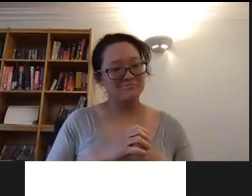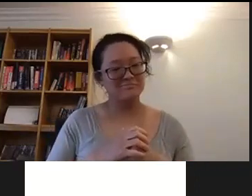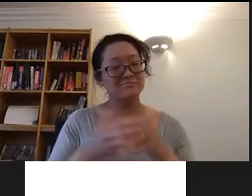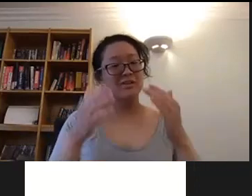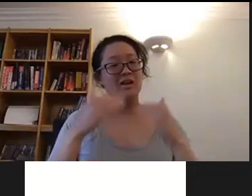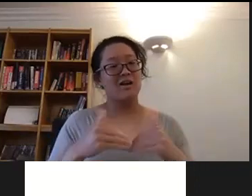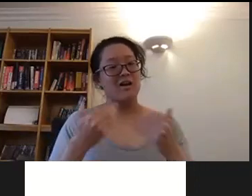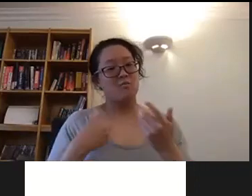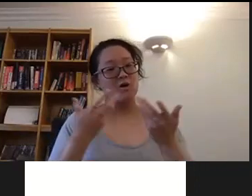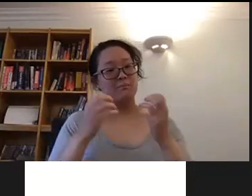That's still a problem.